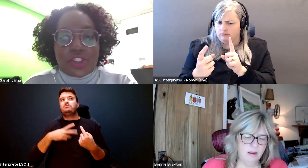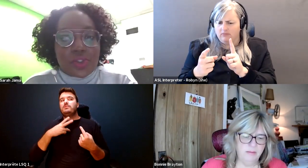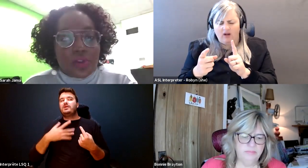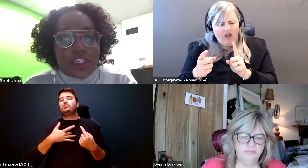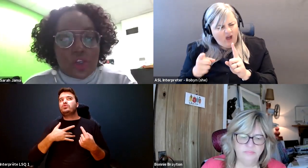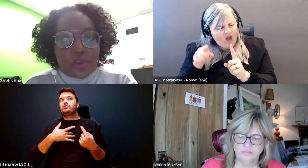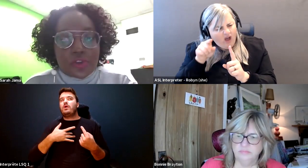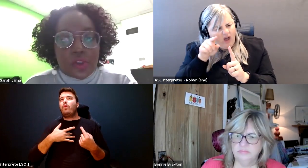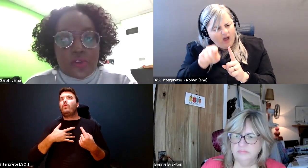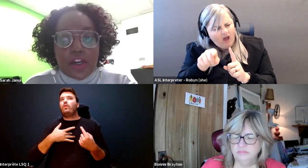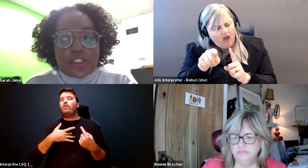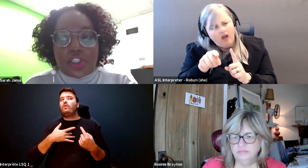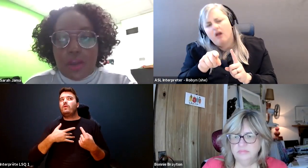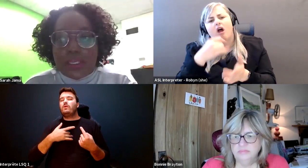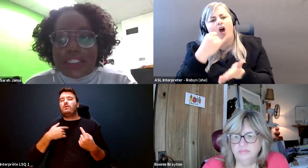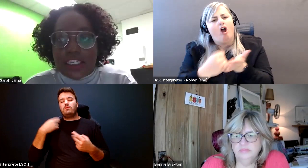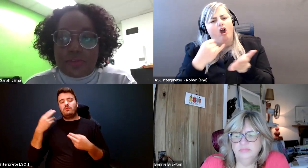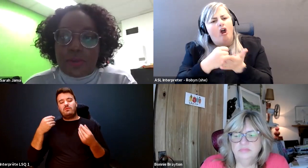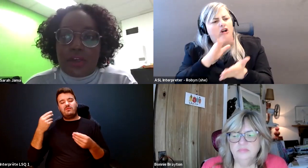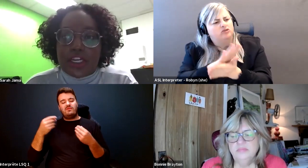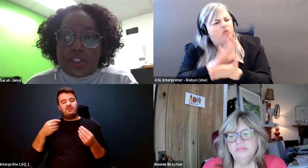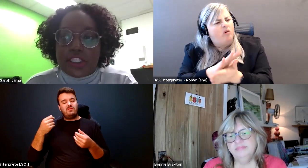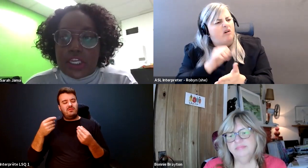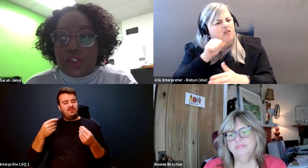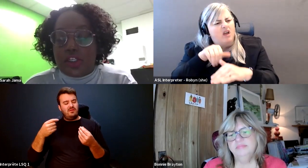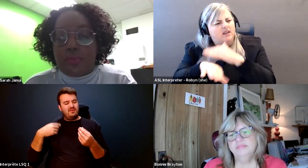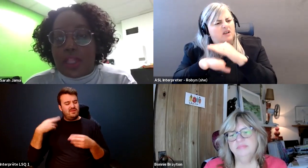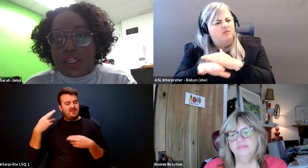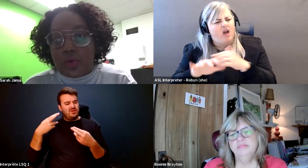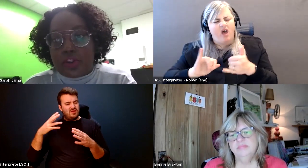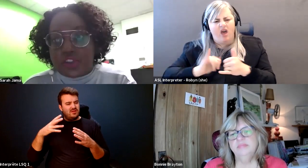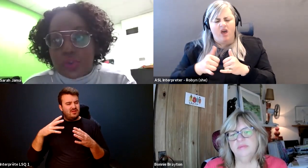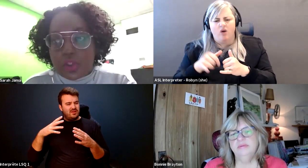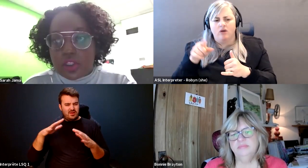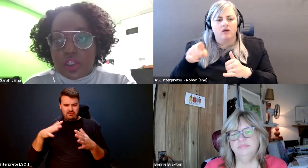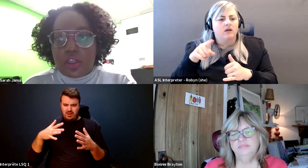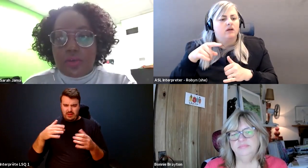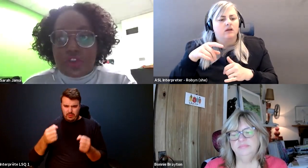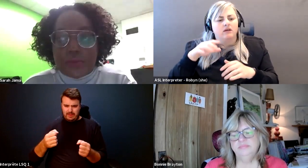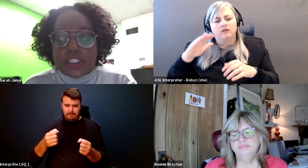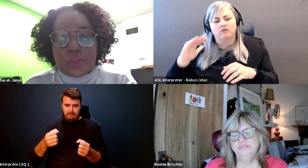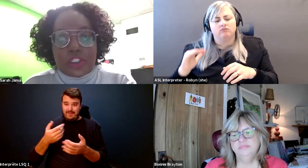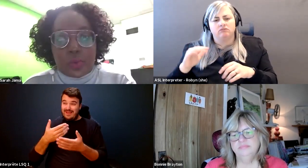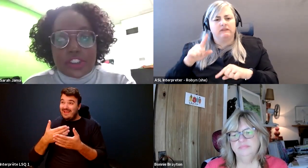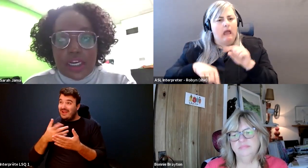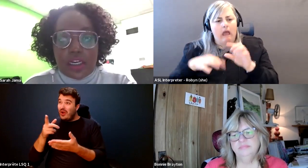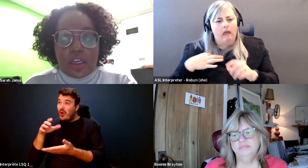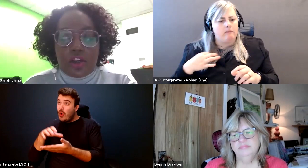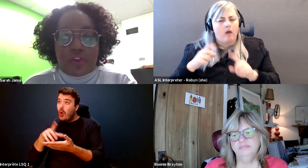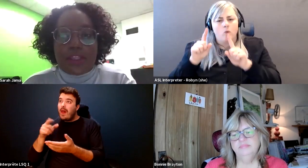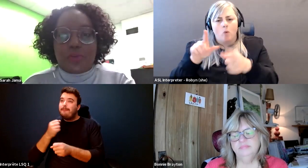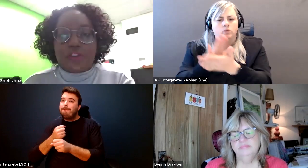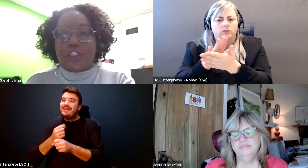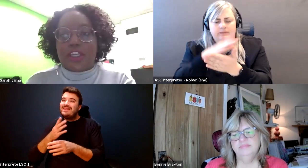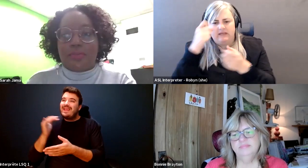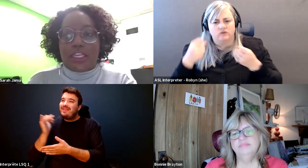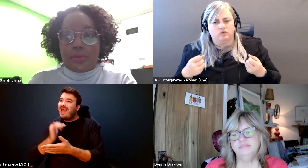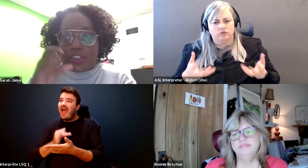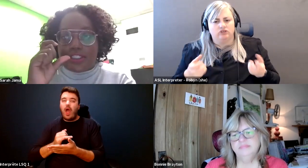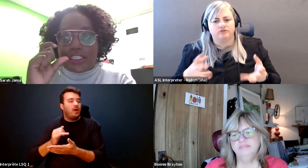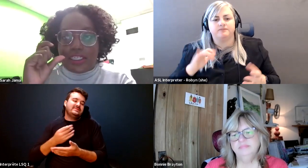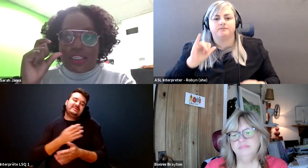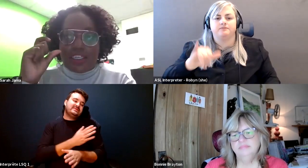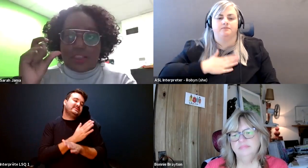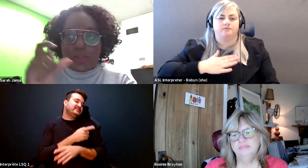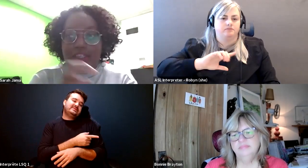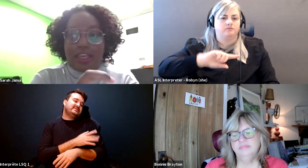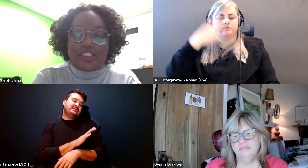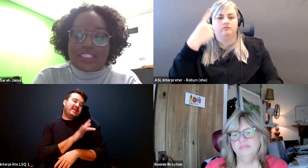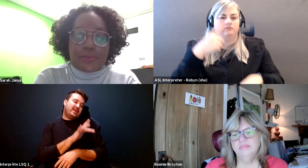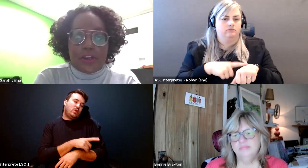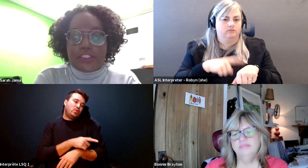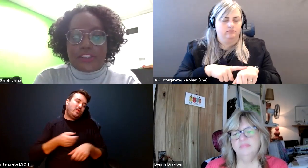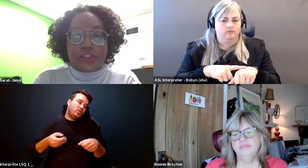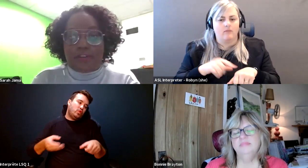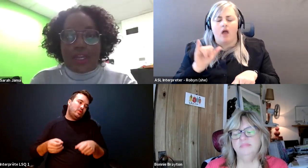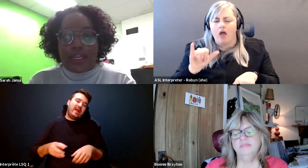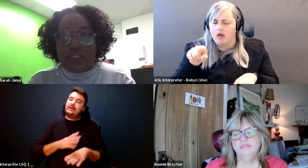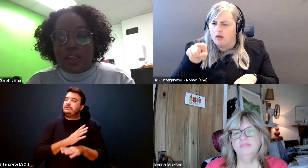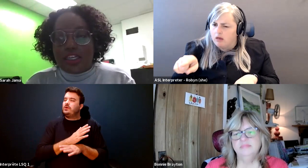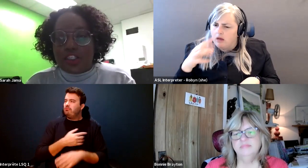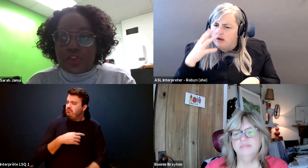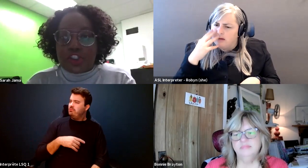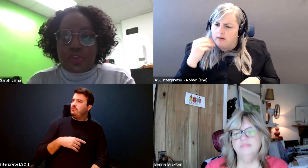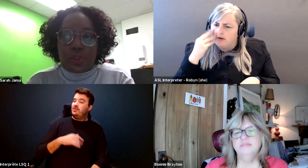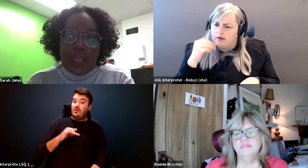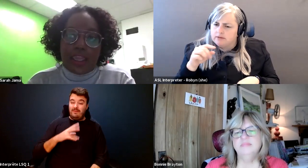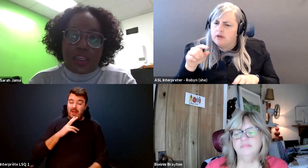Sarah Jama: This school the typical school of the arts not be accessible How dare this kid couldn't apply to go to this school just because he was in a wheelchair, for me, that was the first time, being able to see someone else's experience outside of mine in a structural way.